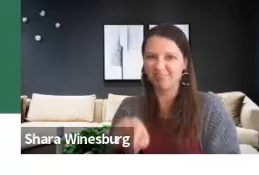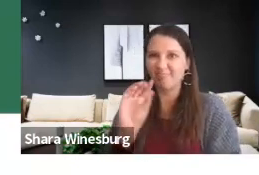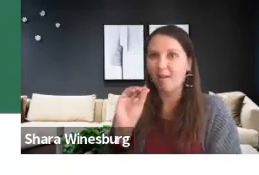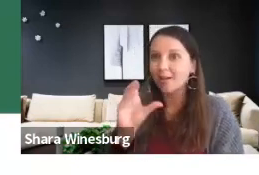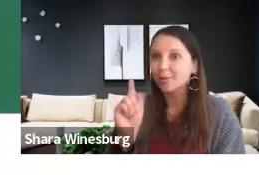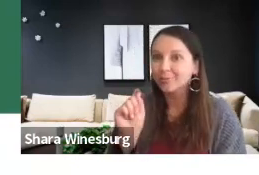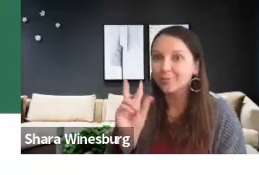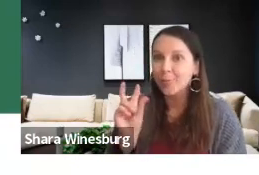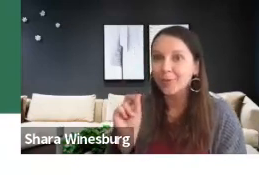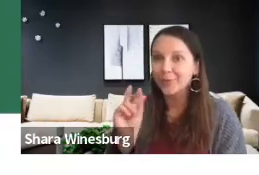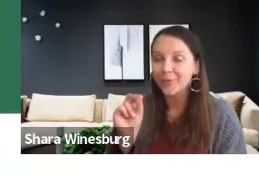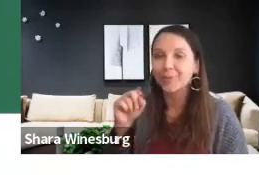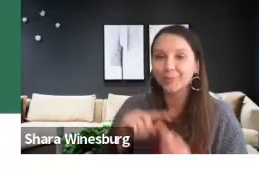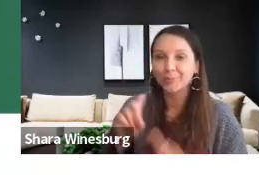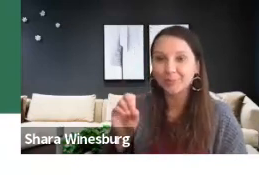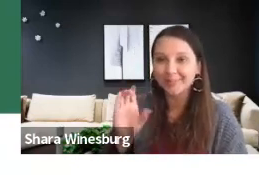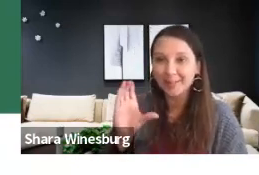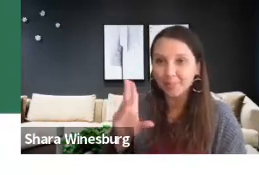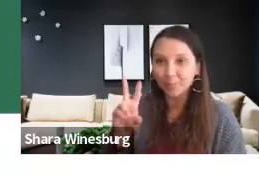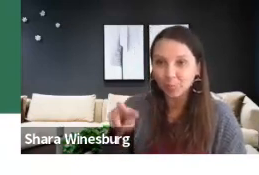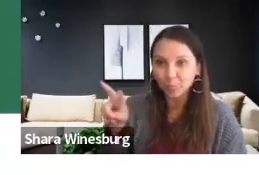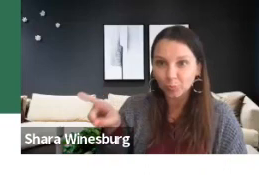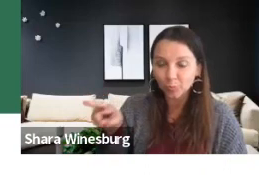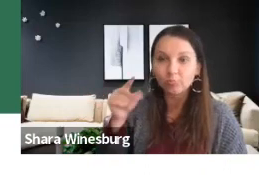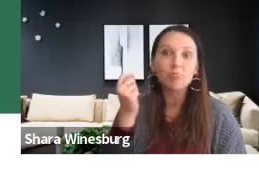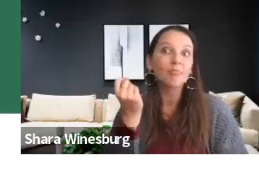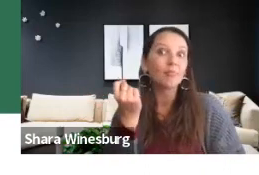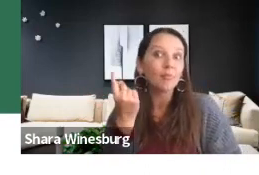The next session like I just mentioned runs October